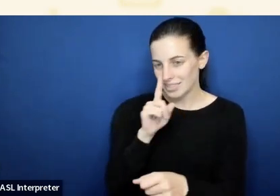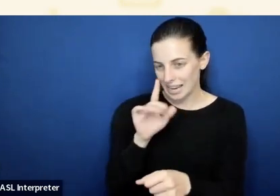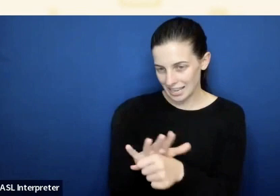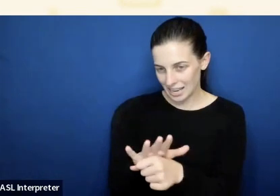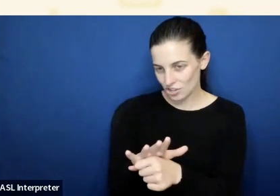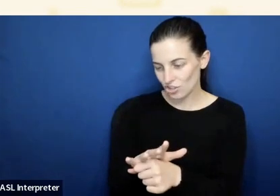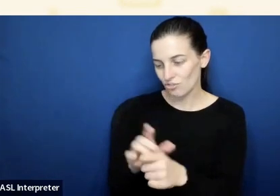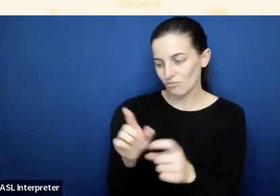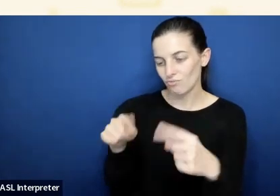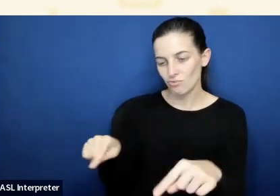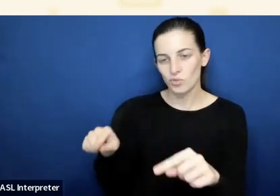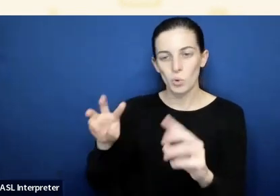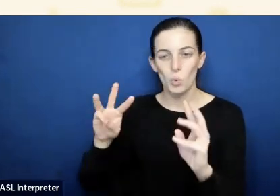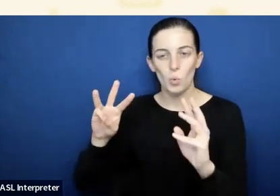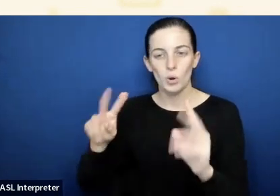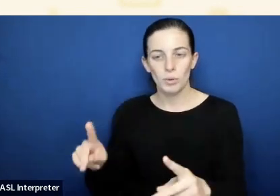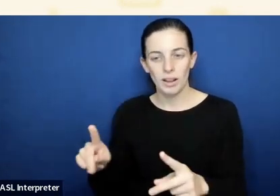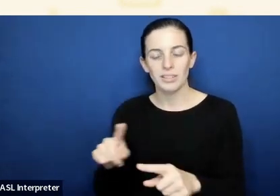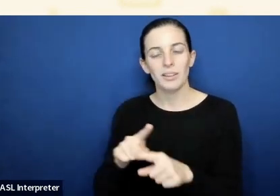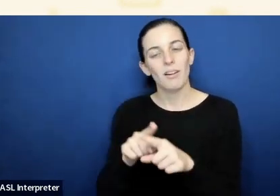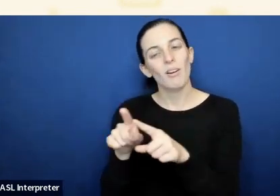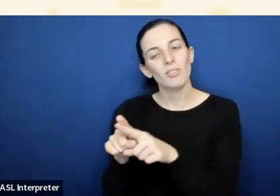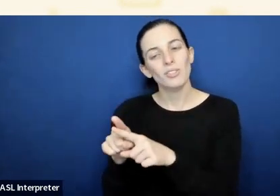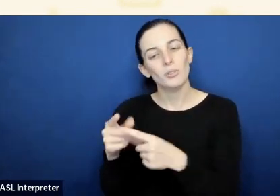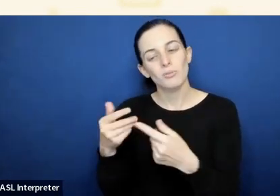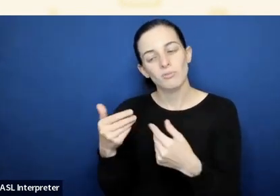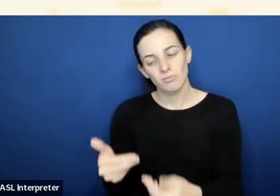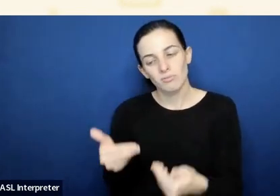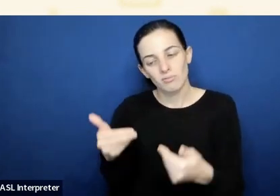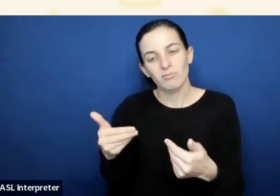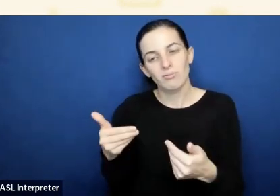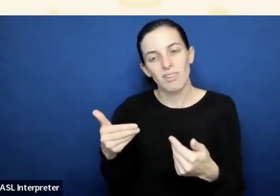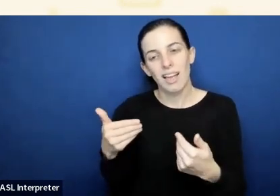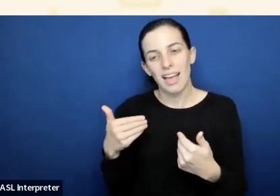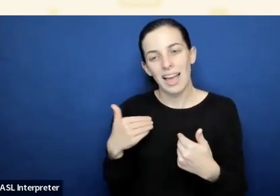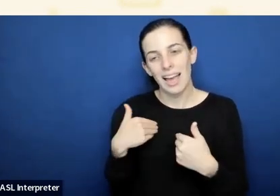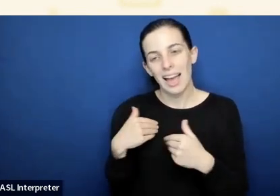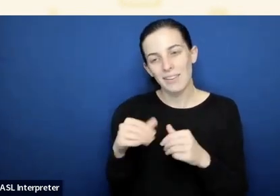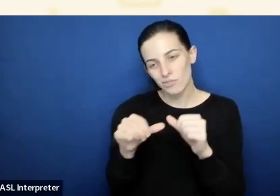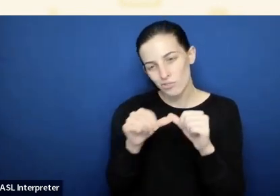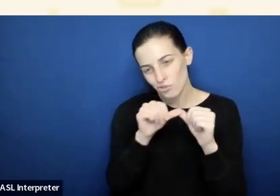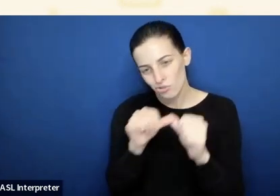But also, I'm a person with chronic health issues, and I like